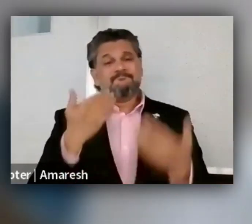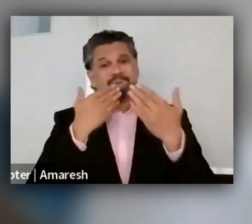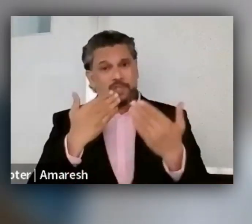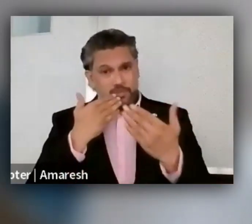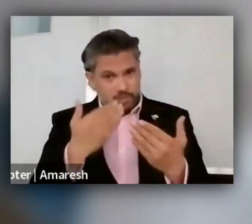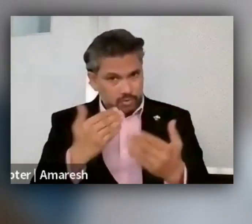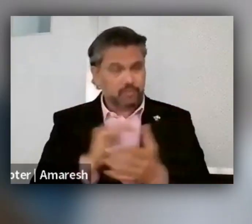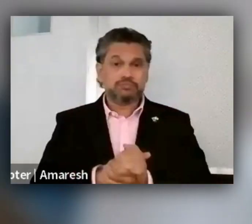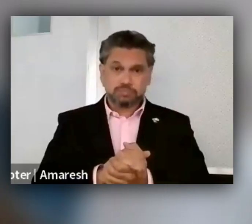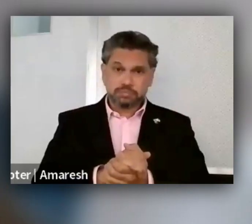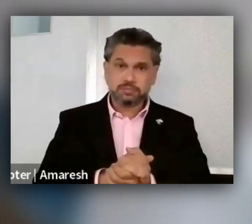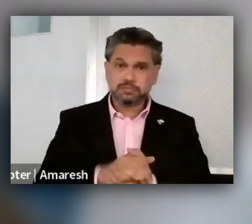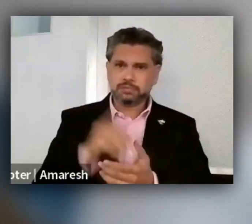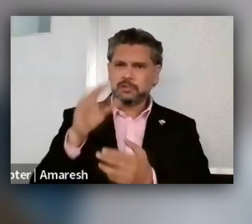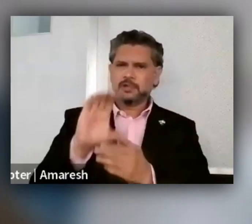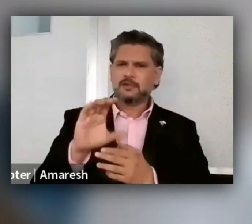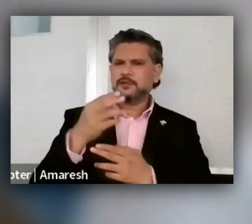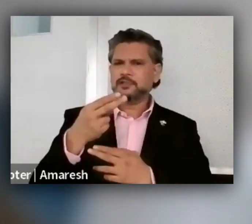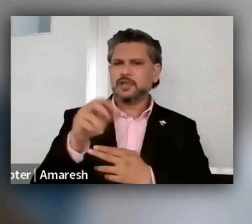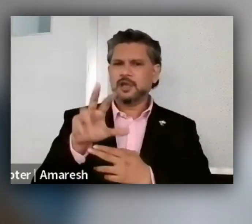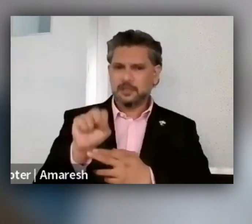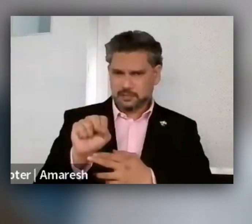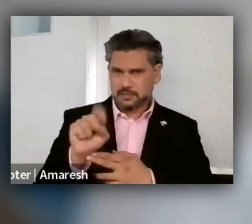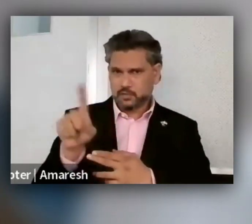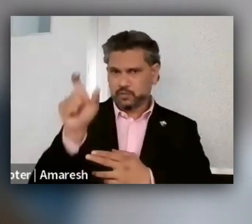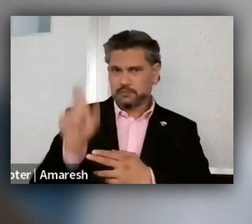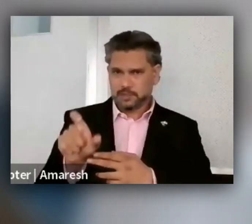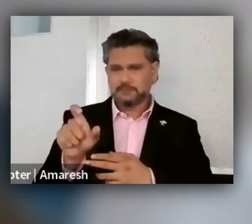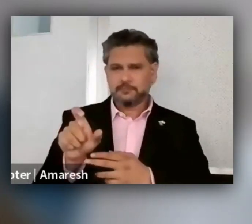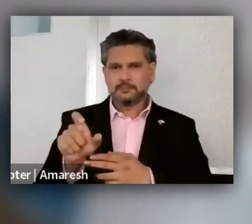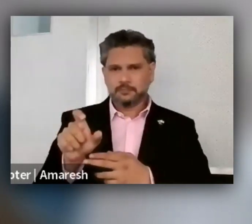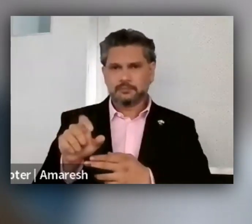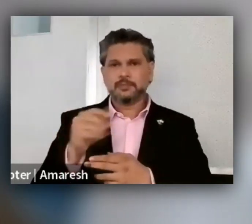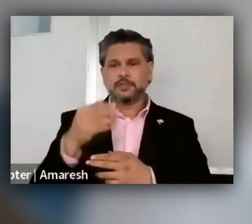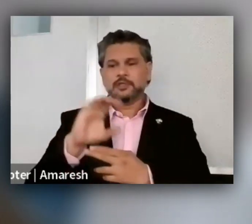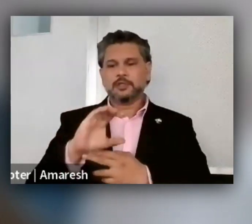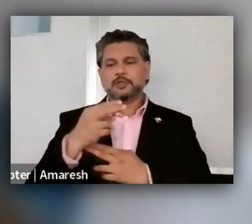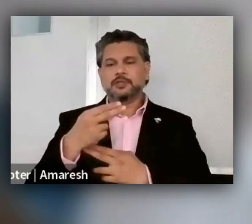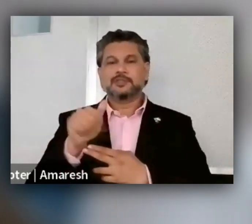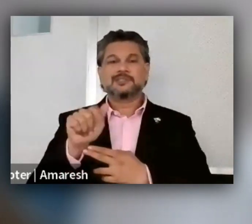I want to attract your attention on a contribution written by Charles Hall in the chat.